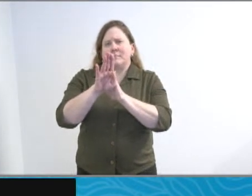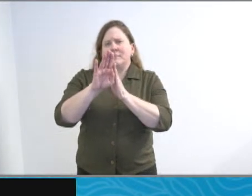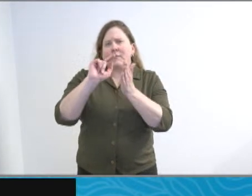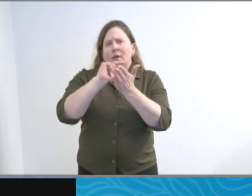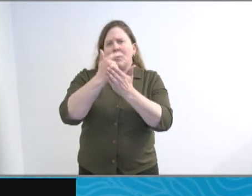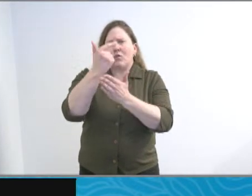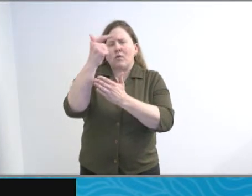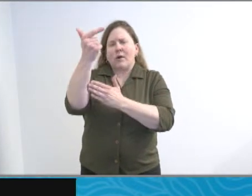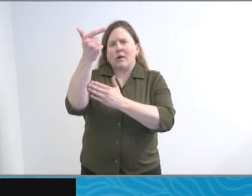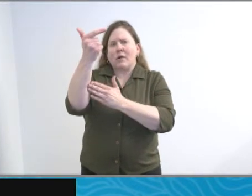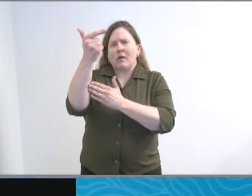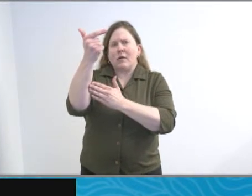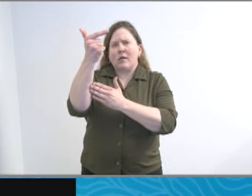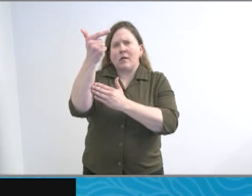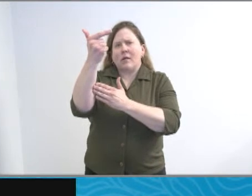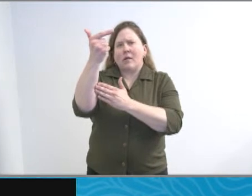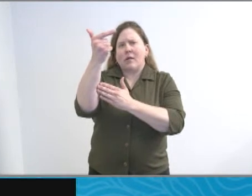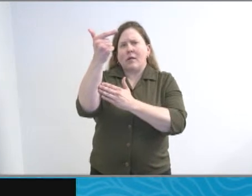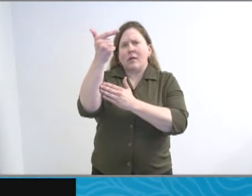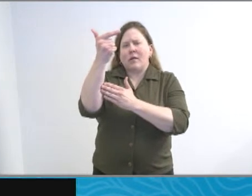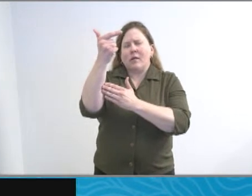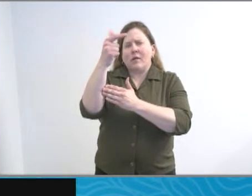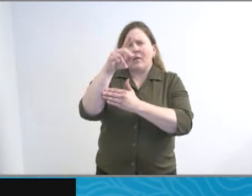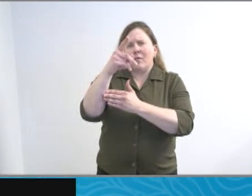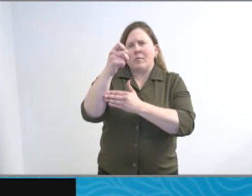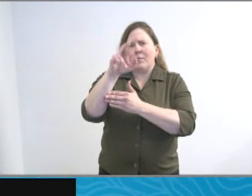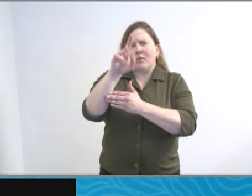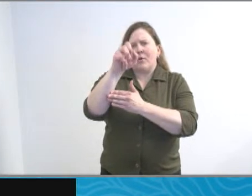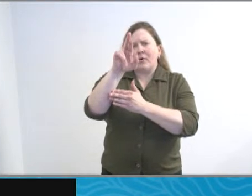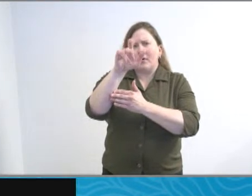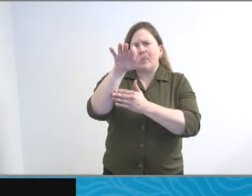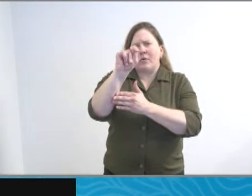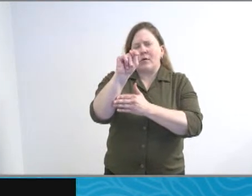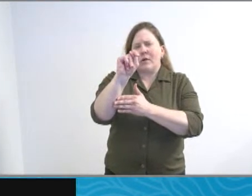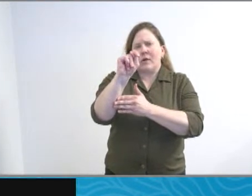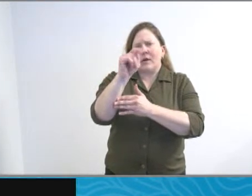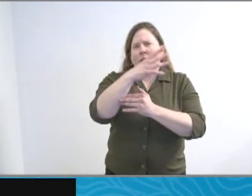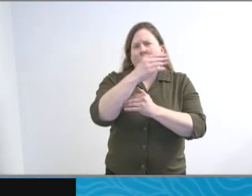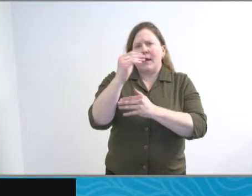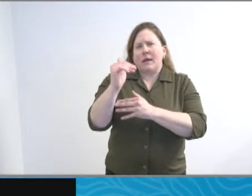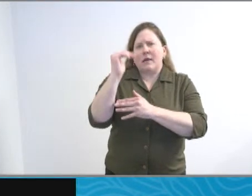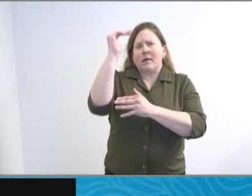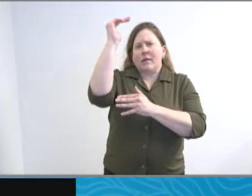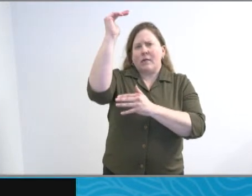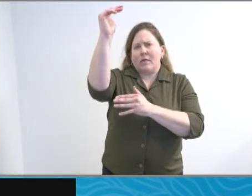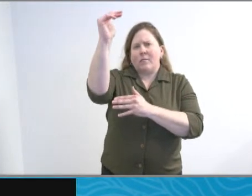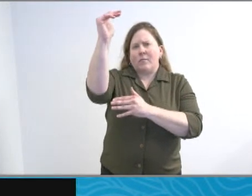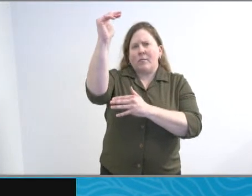to develop an adult portrait and also to develop a system portrait, and there'll be more said about that